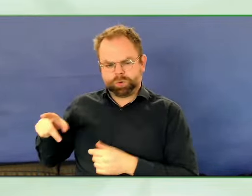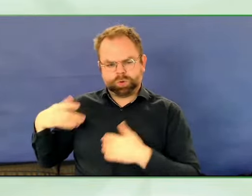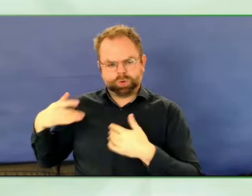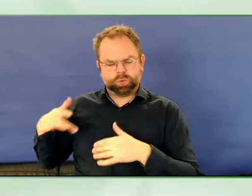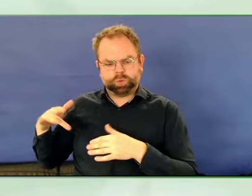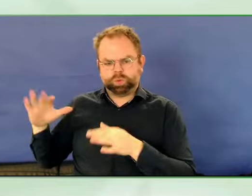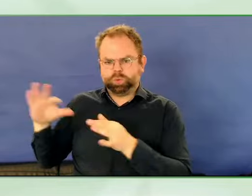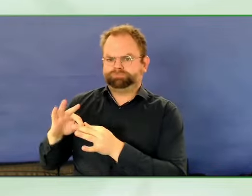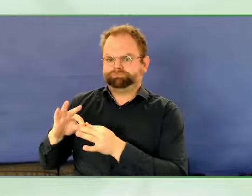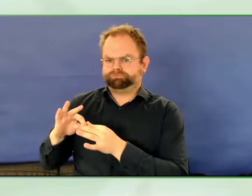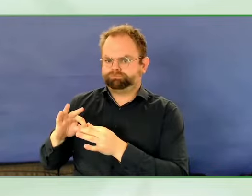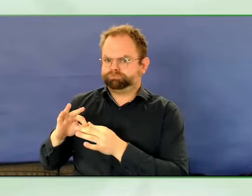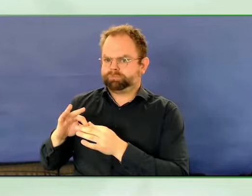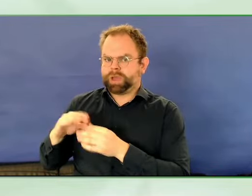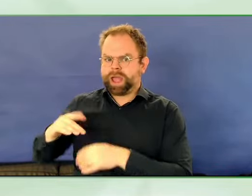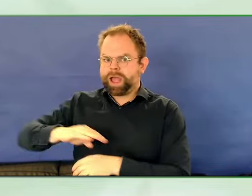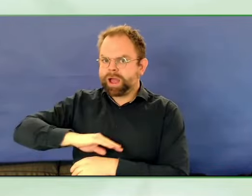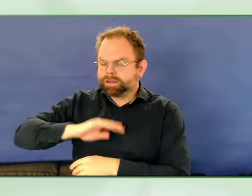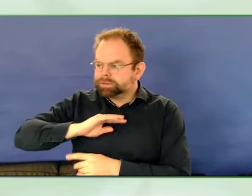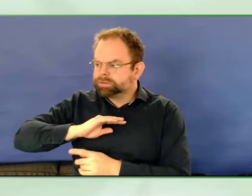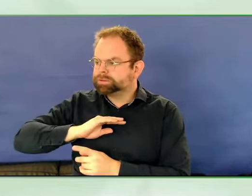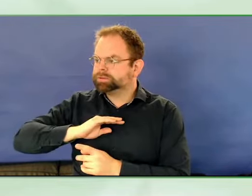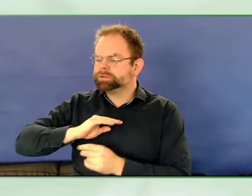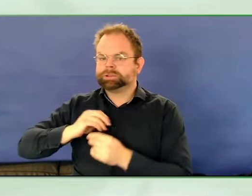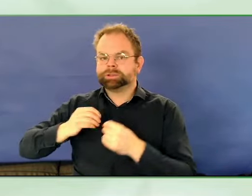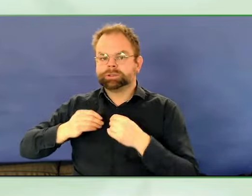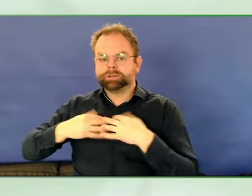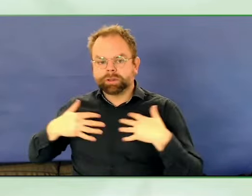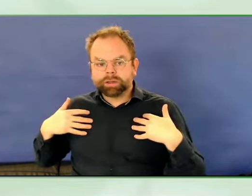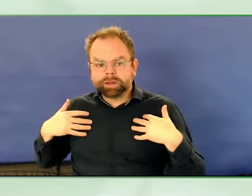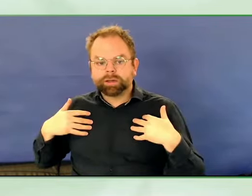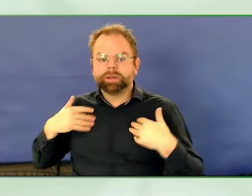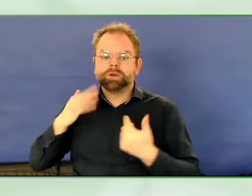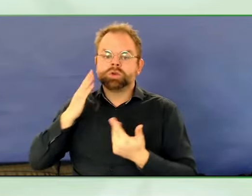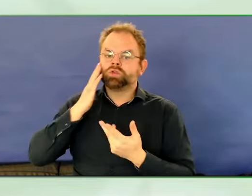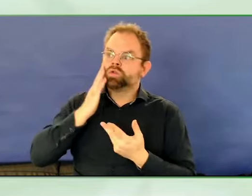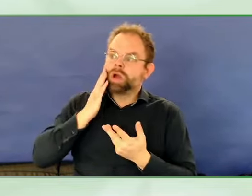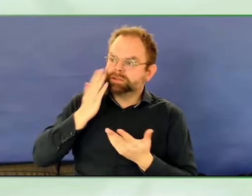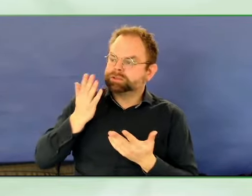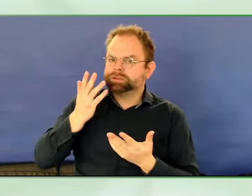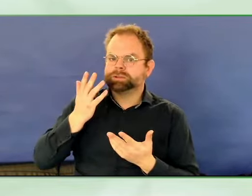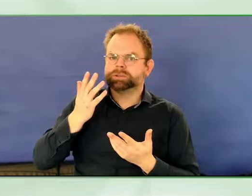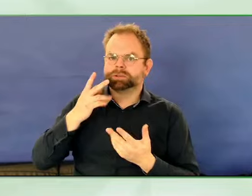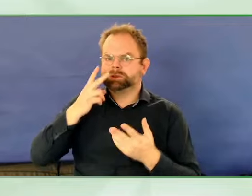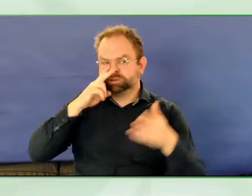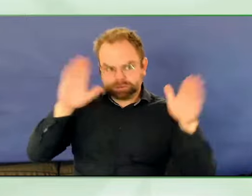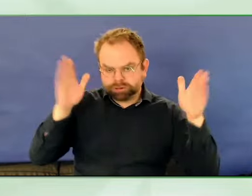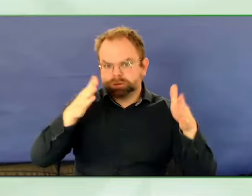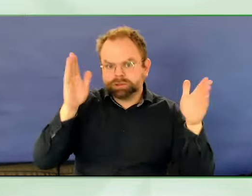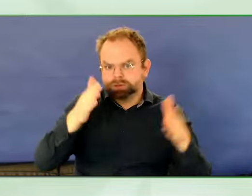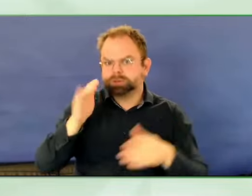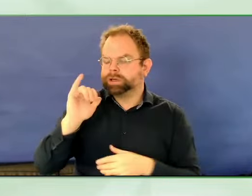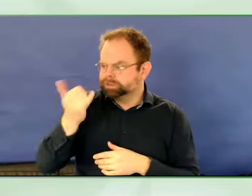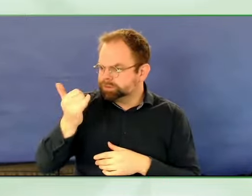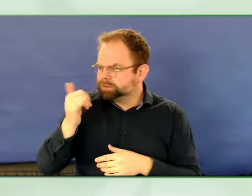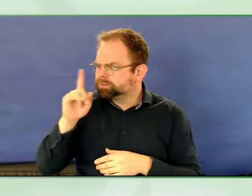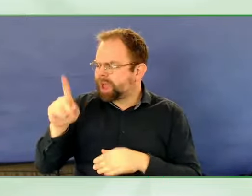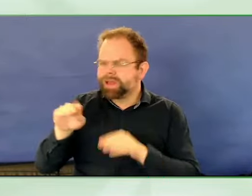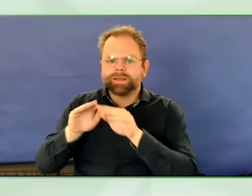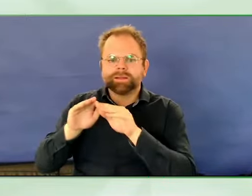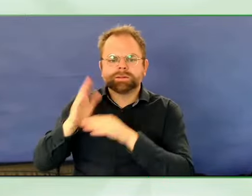I do believe that disability inclusion does not have the best lobby, at yet.